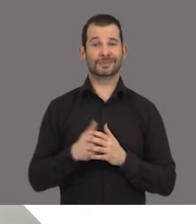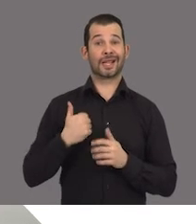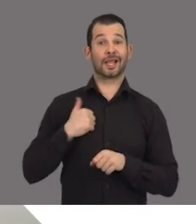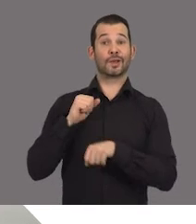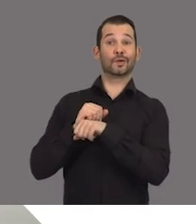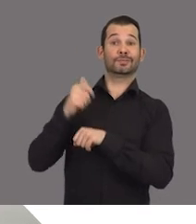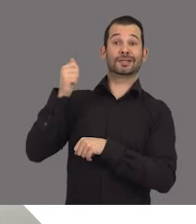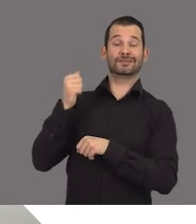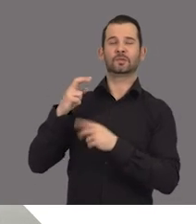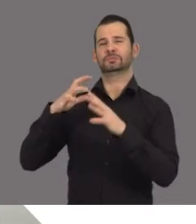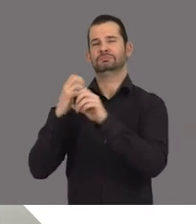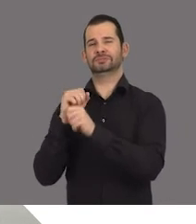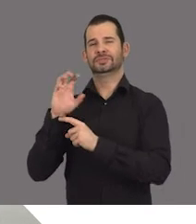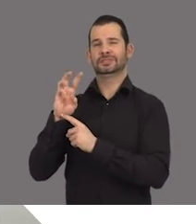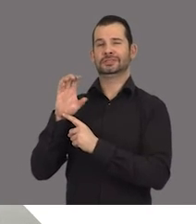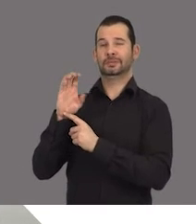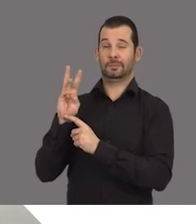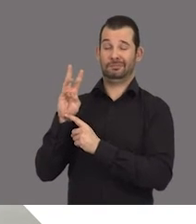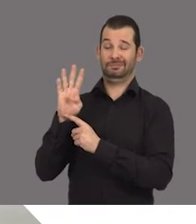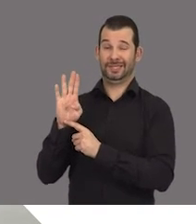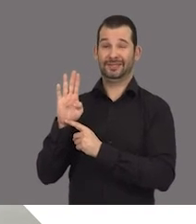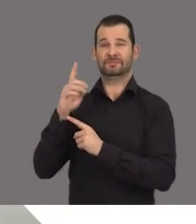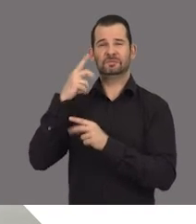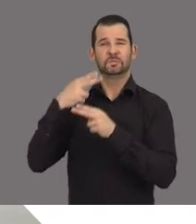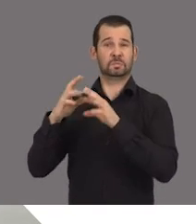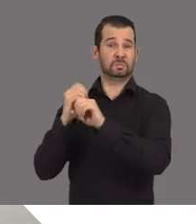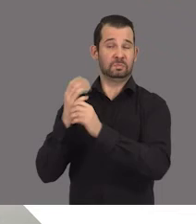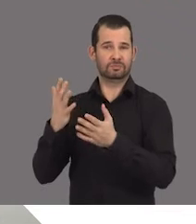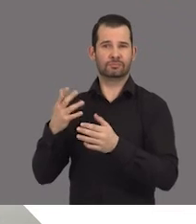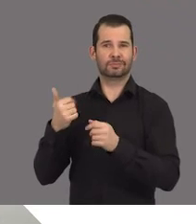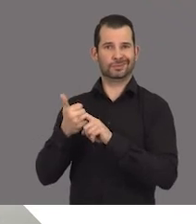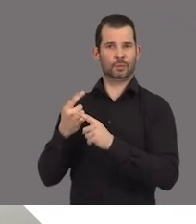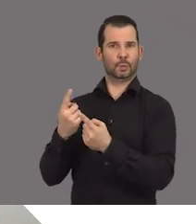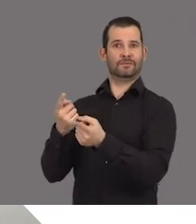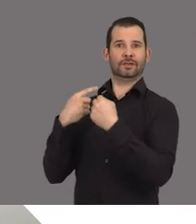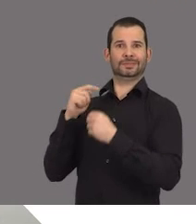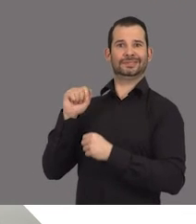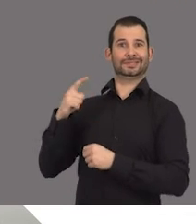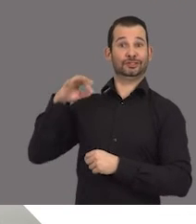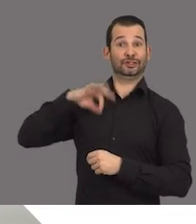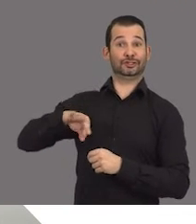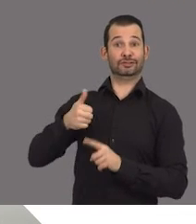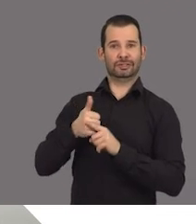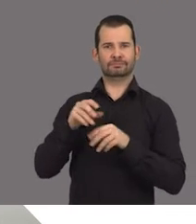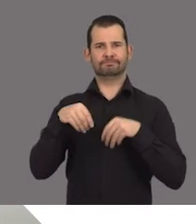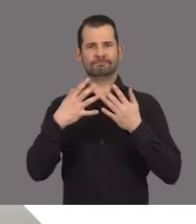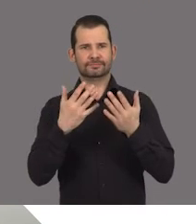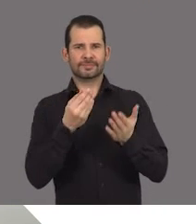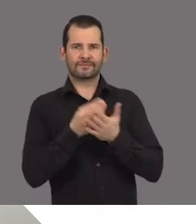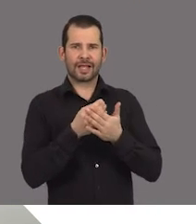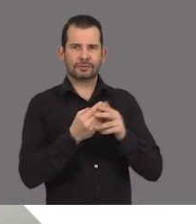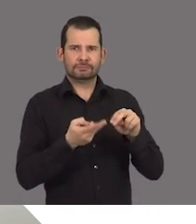that provides a financial boost to individuals and families who are in the workforce and earning a low income.